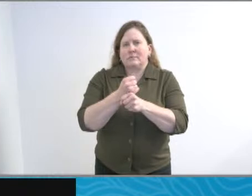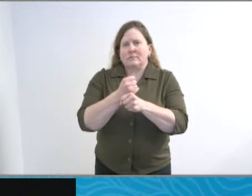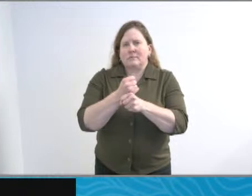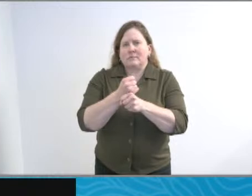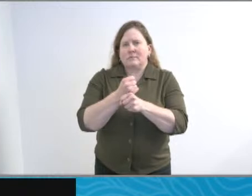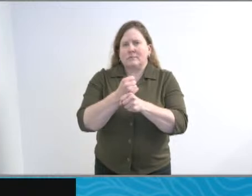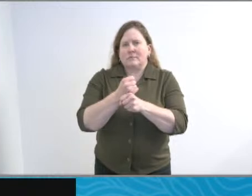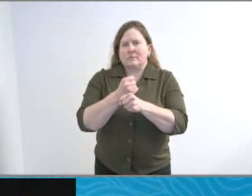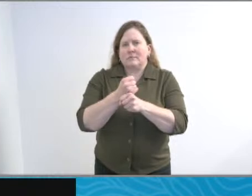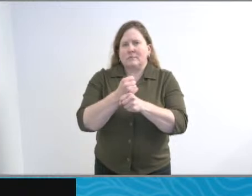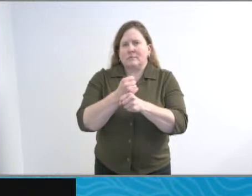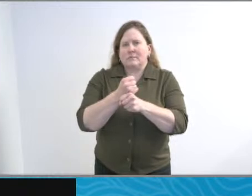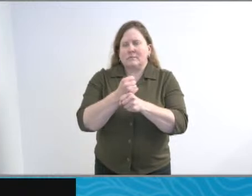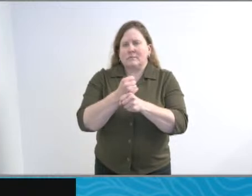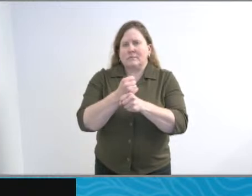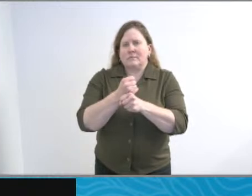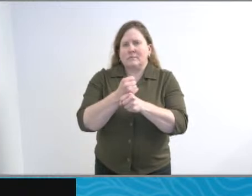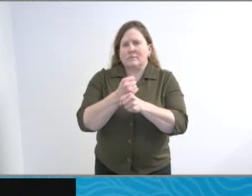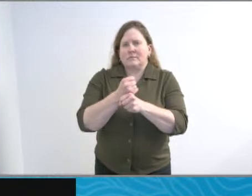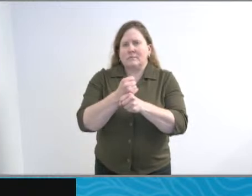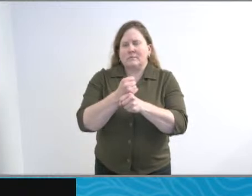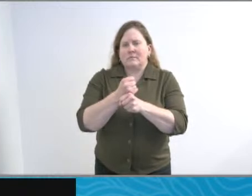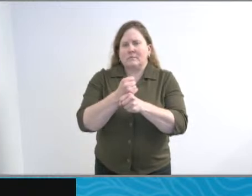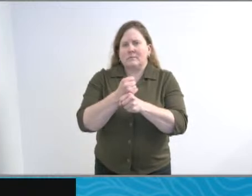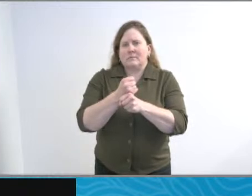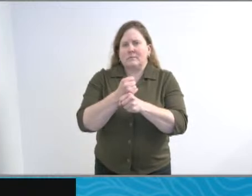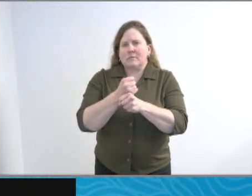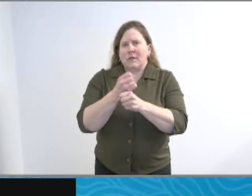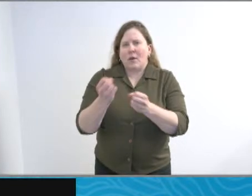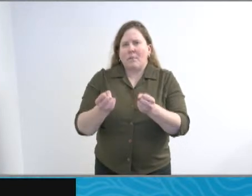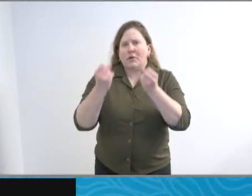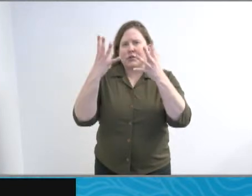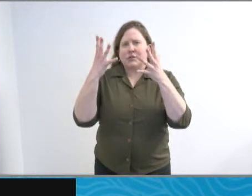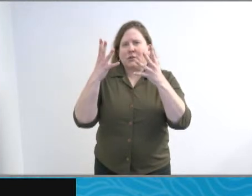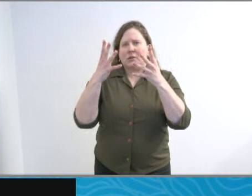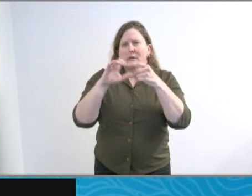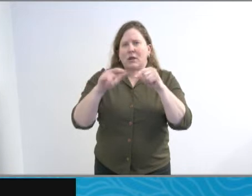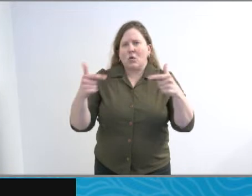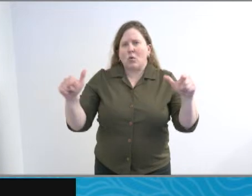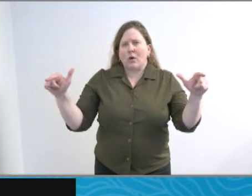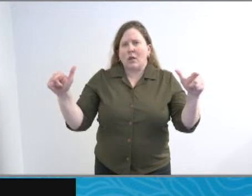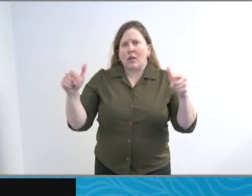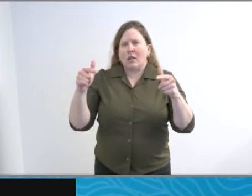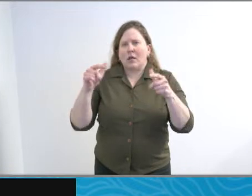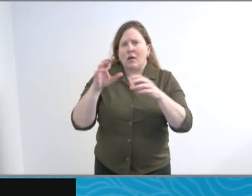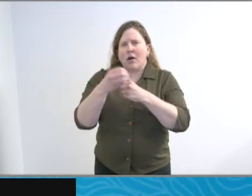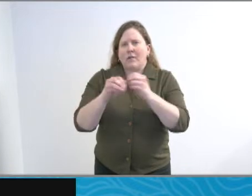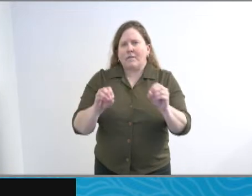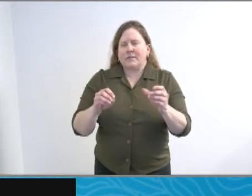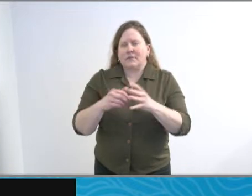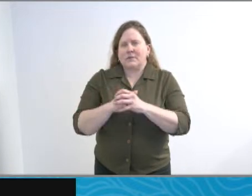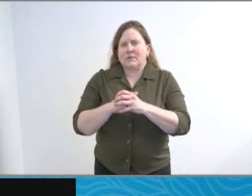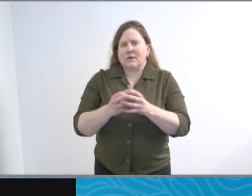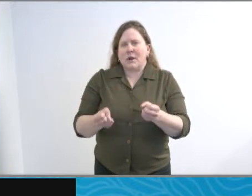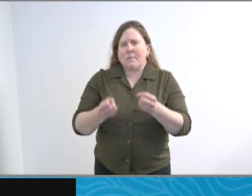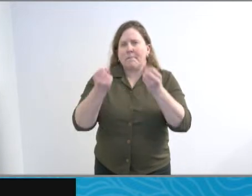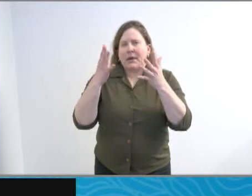with the help of the multilingual office, we're able to get many of the sites trained.